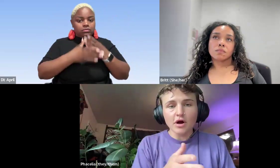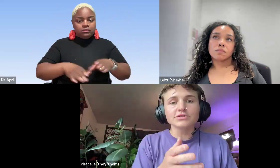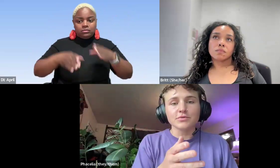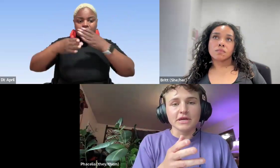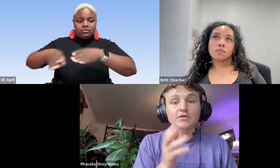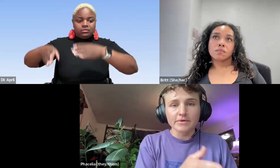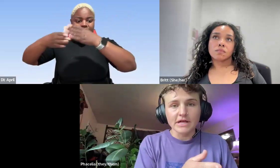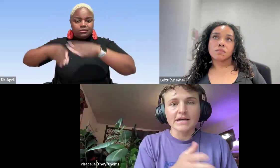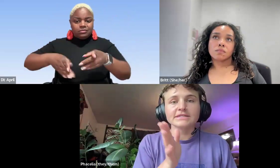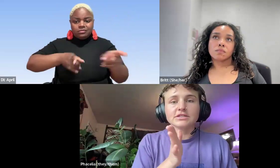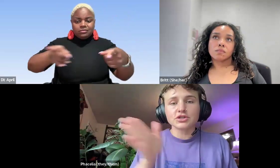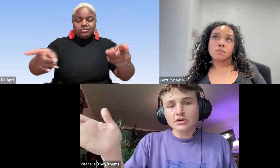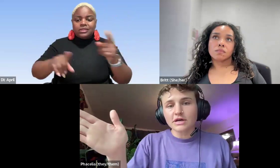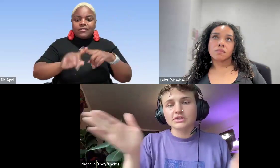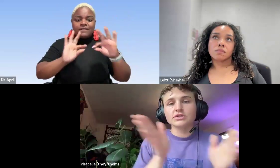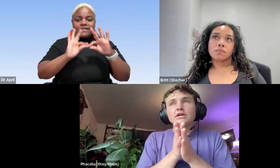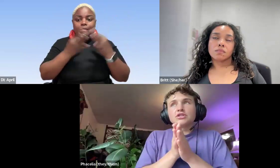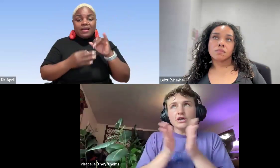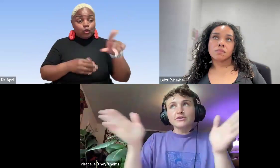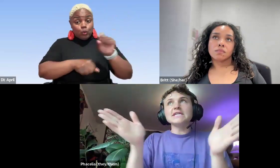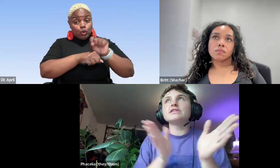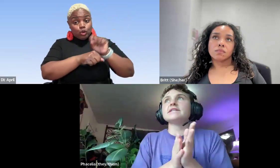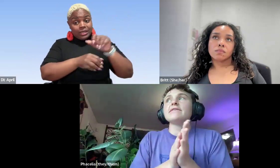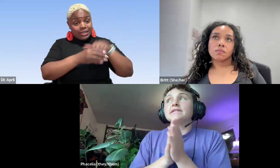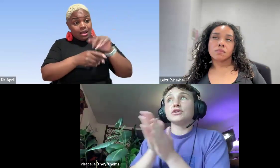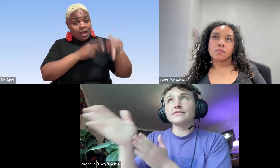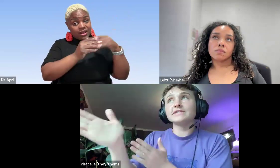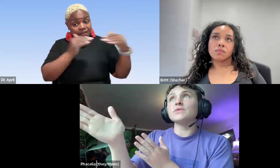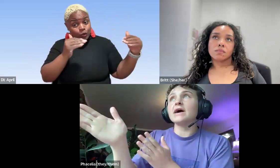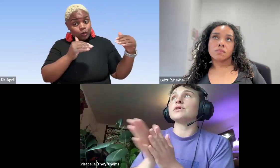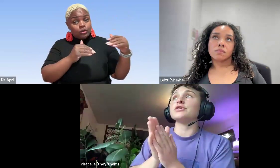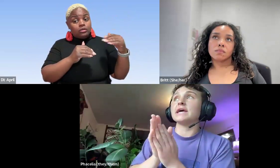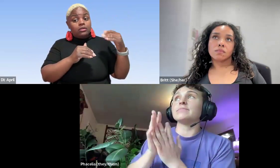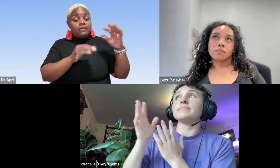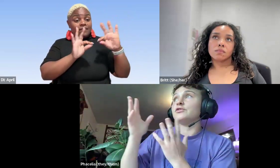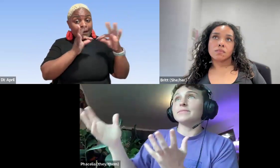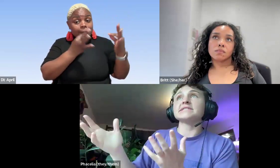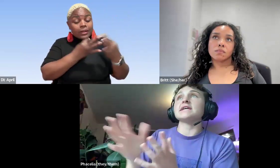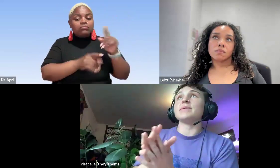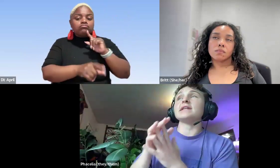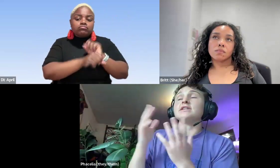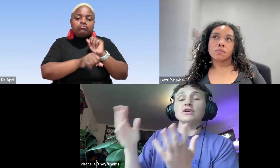you are also being criminalized and, and shuttled either down a services route where you're getting, your family's getting paid,